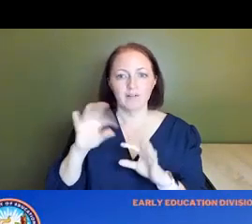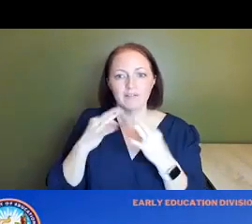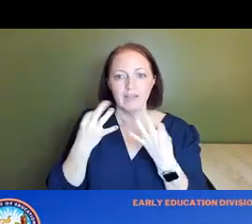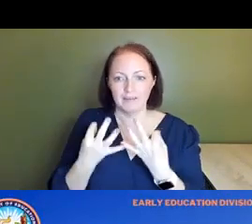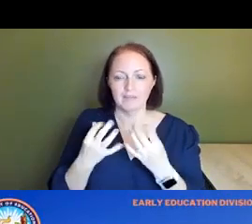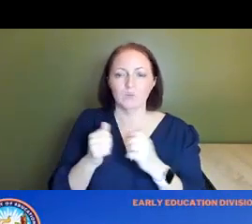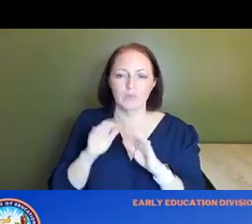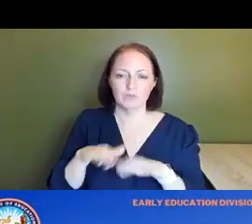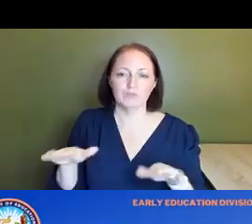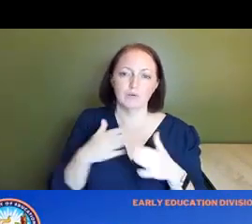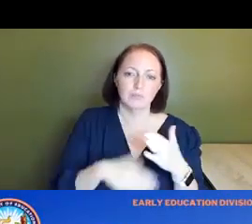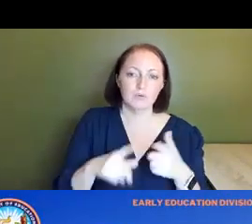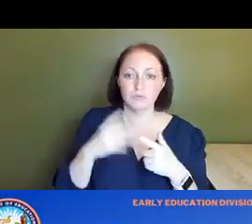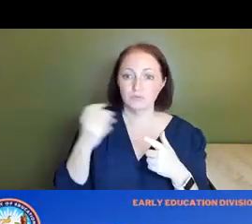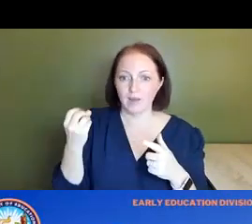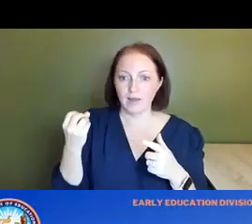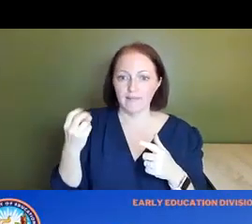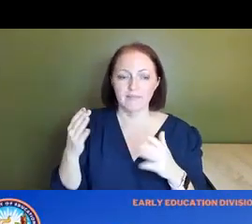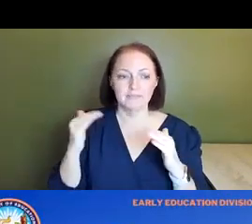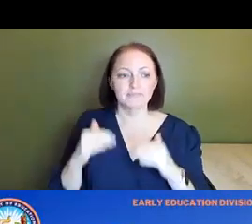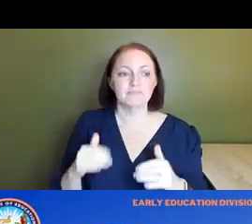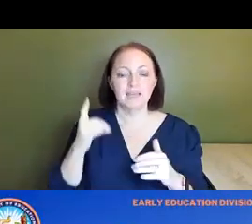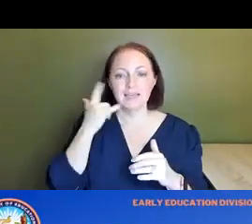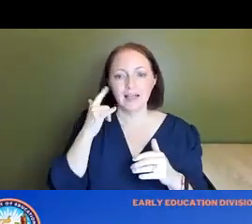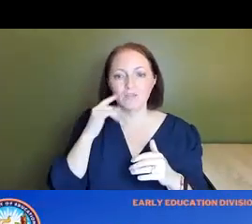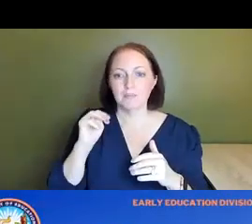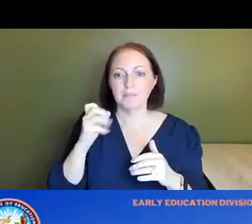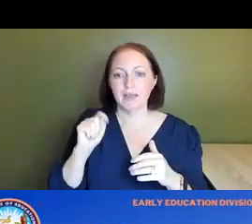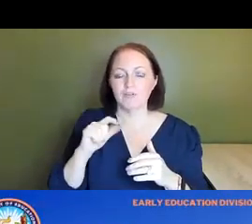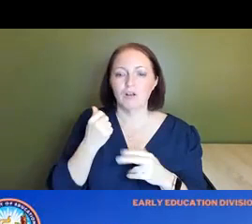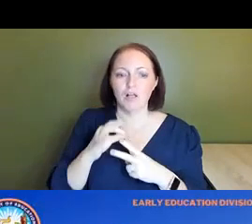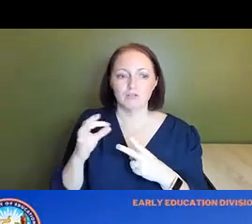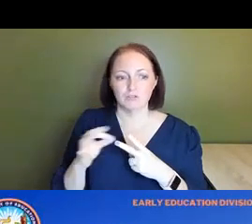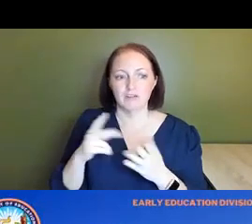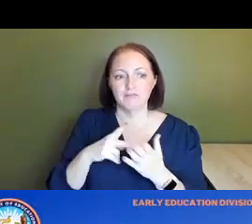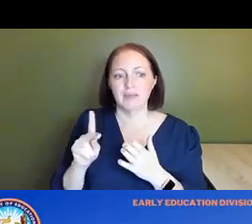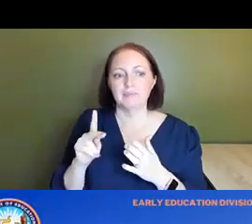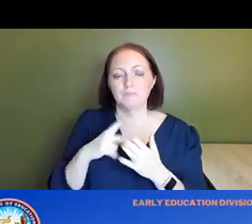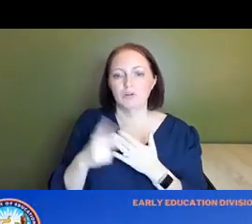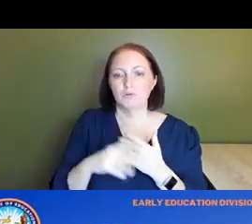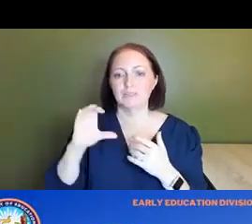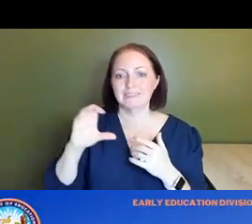children birth to 12. And then the California Migrant Alternative Payment Program or CMAP